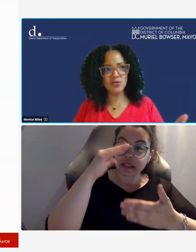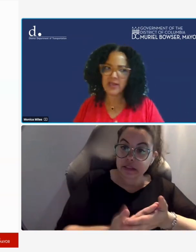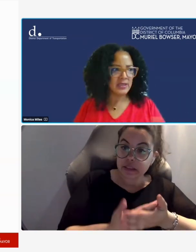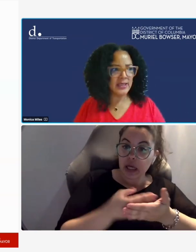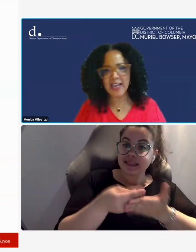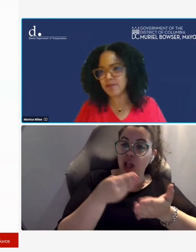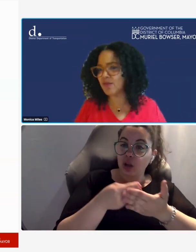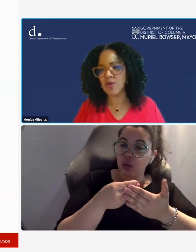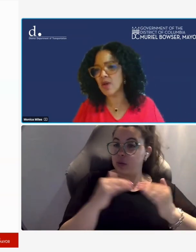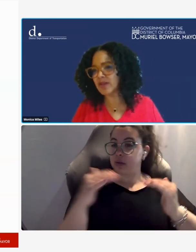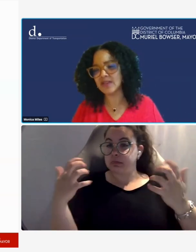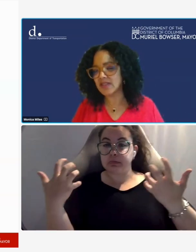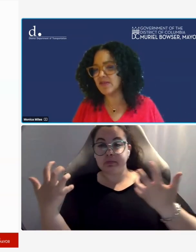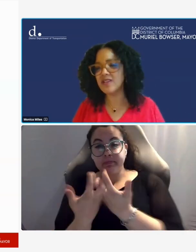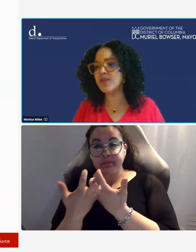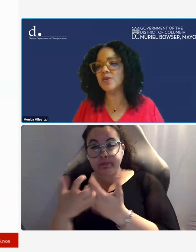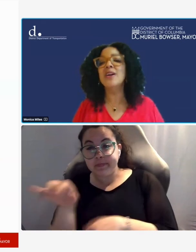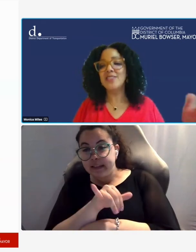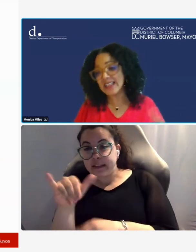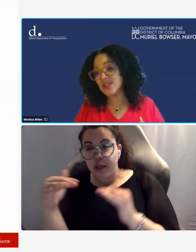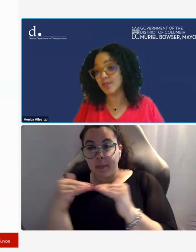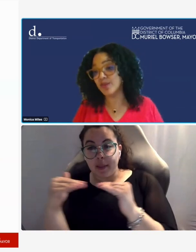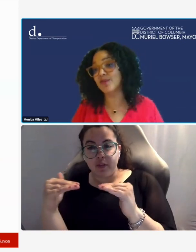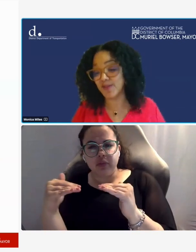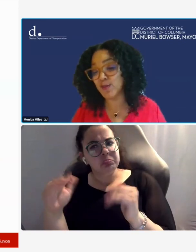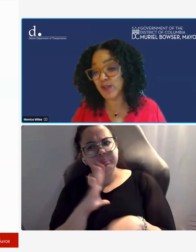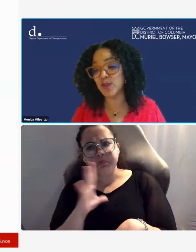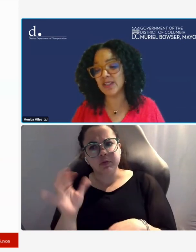in alignment with all those other 17 people that's a way to prove reasonableness right